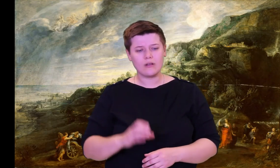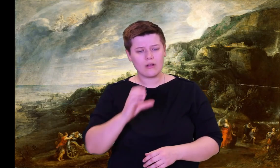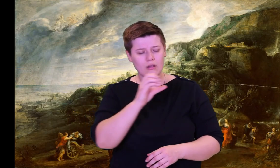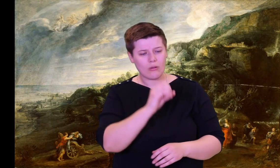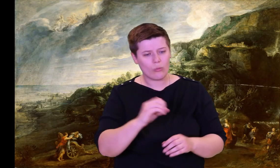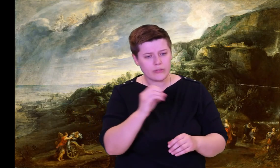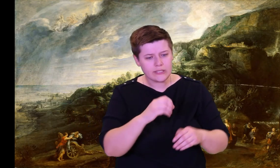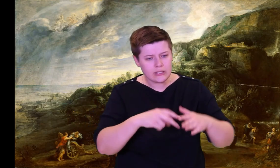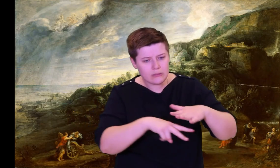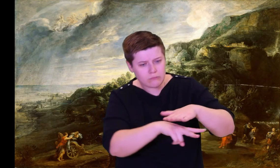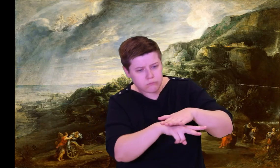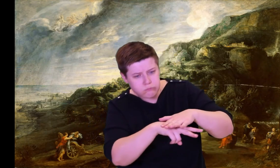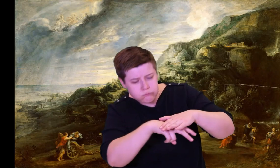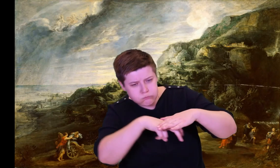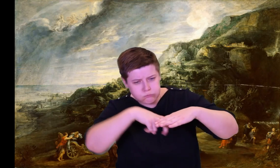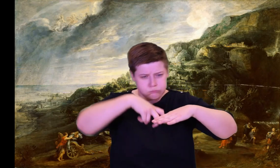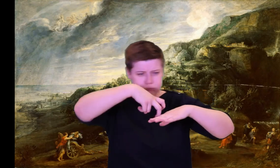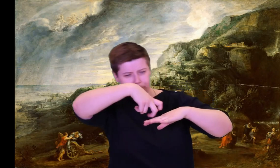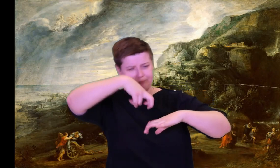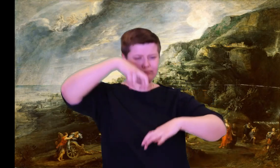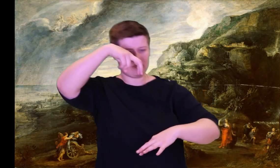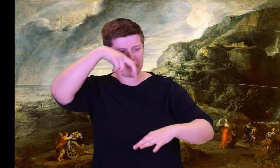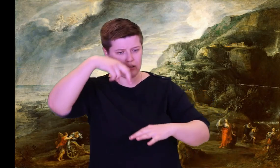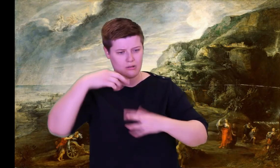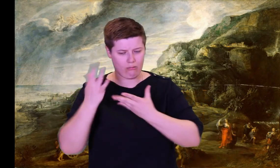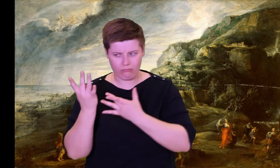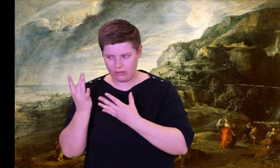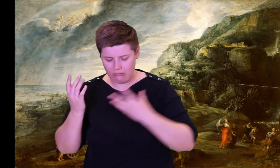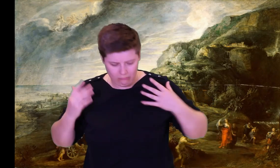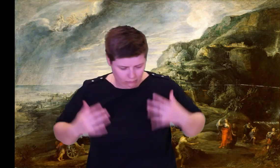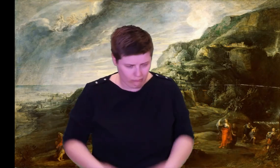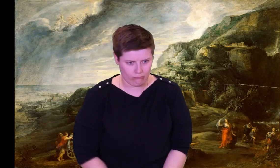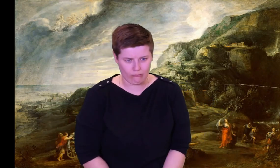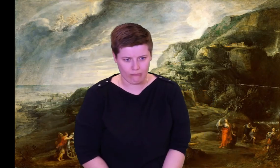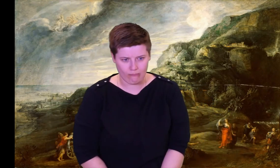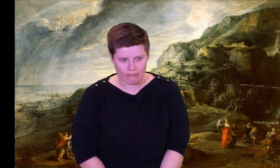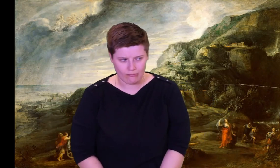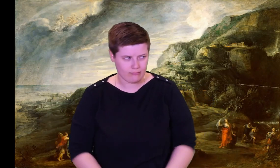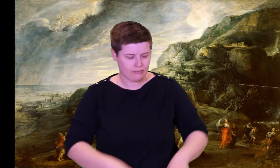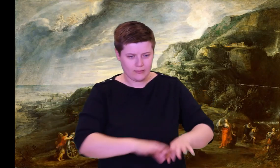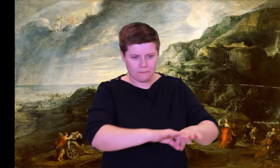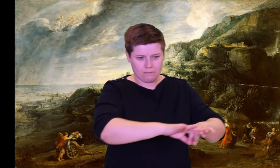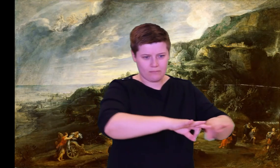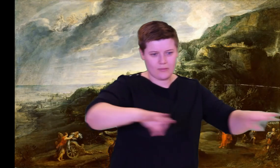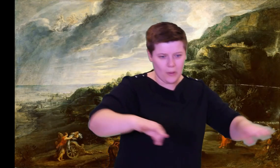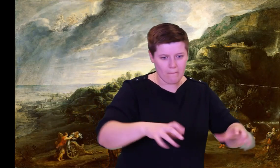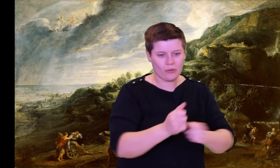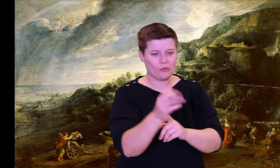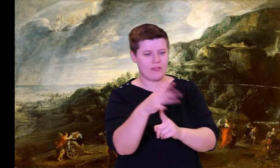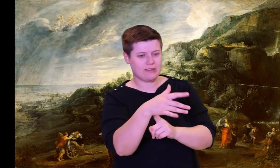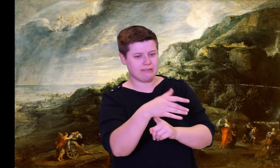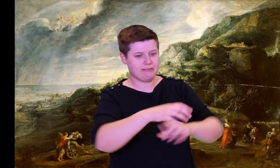Need impelled Odysseus to come upon the girls with pretty hair, though he was nude.